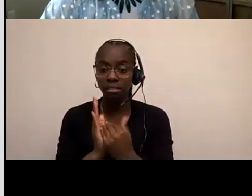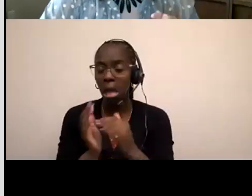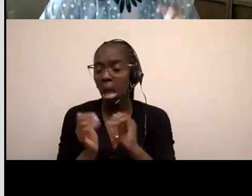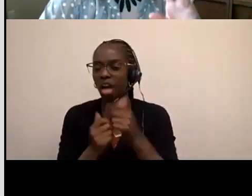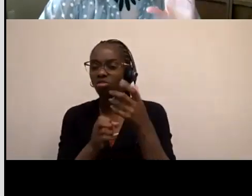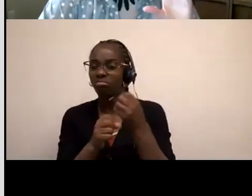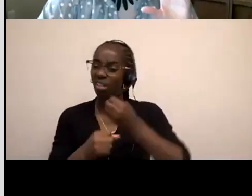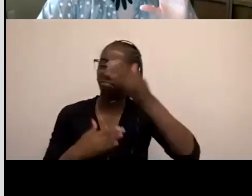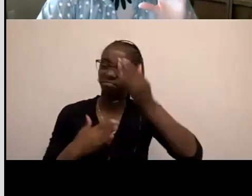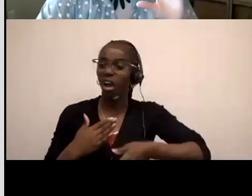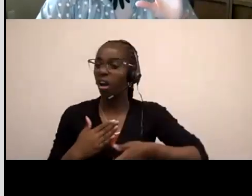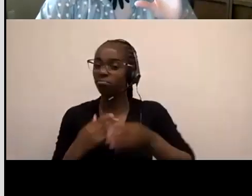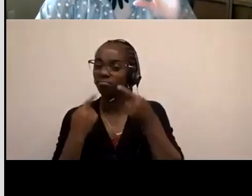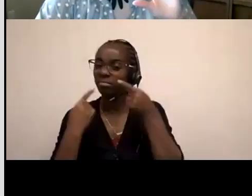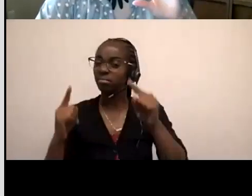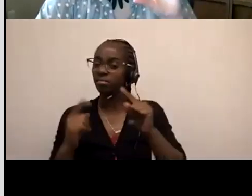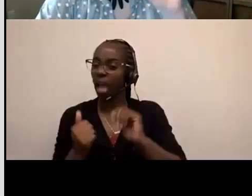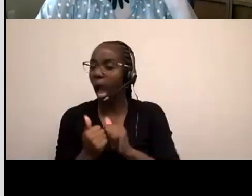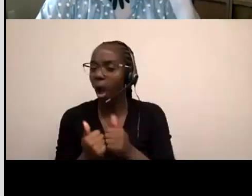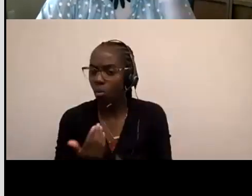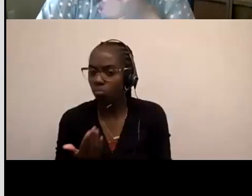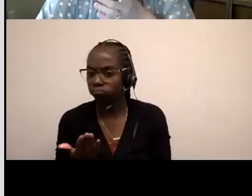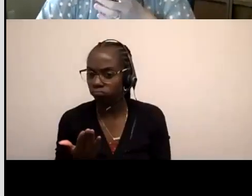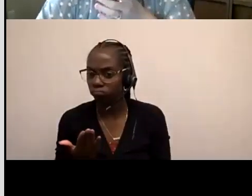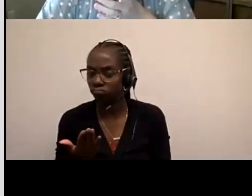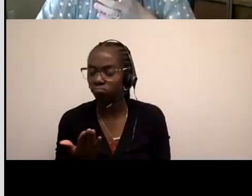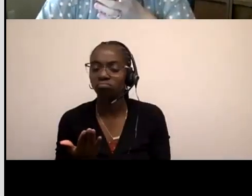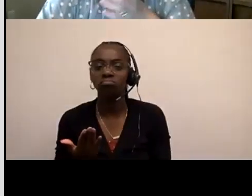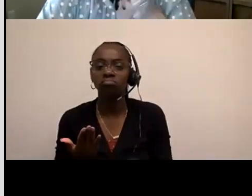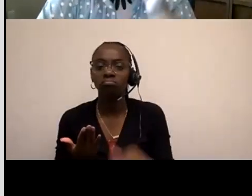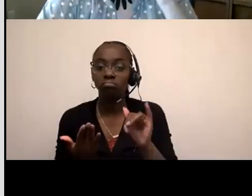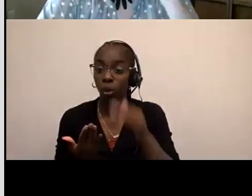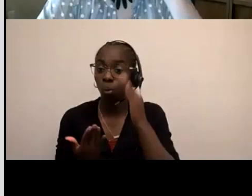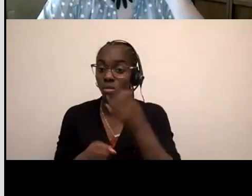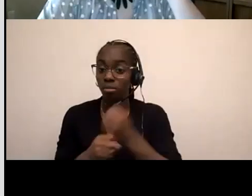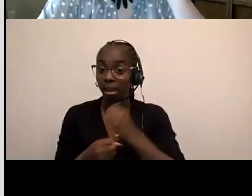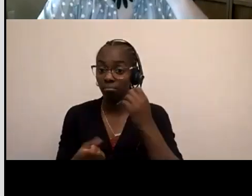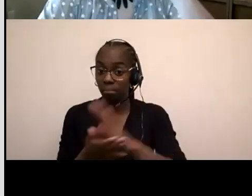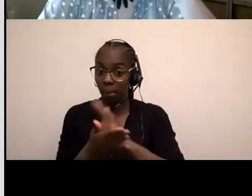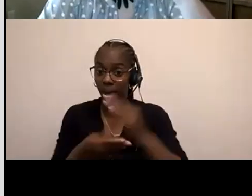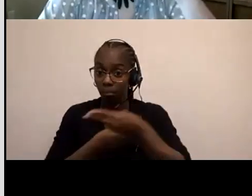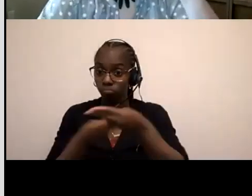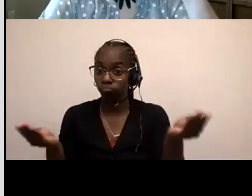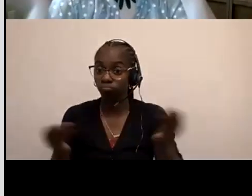DONE? AND THIS IS A HANDOUT YOU'RE GOING TO GET AT THE END. BUT BASICALLY YOU'RE GOING